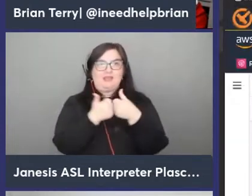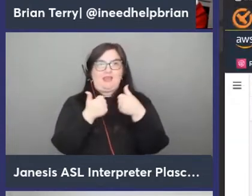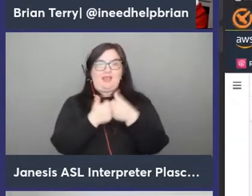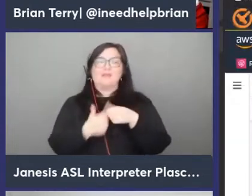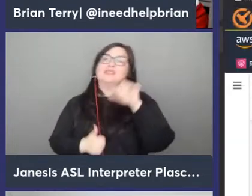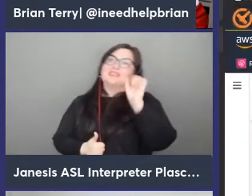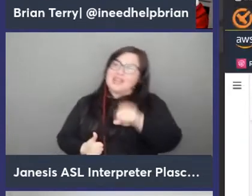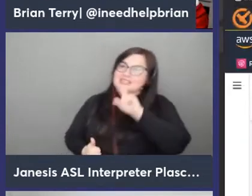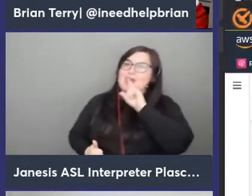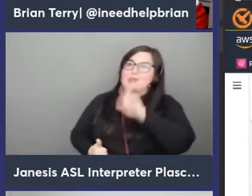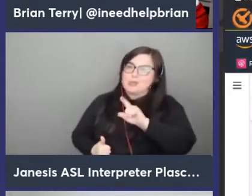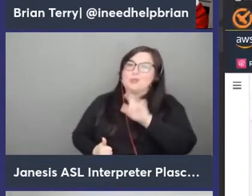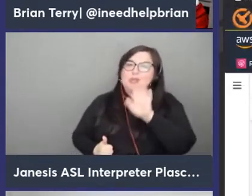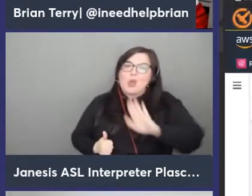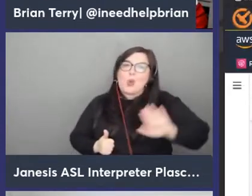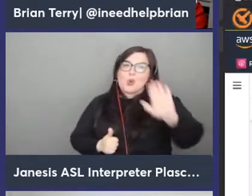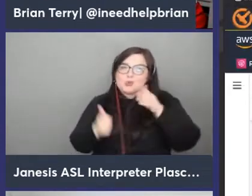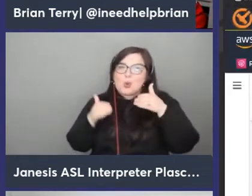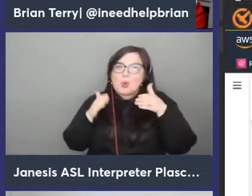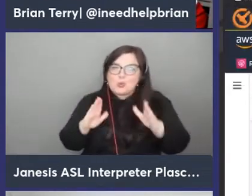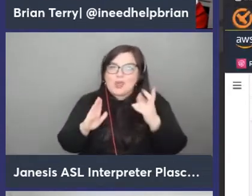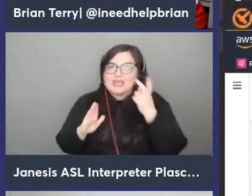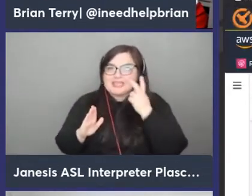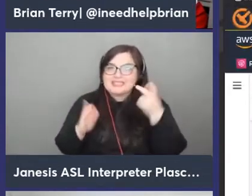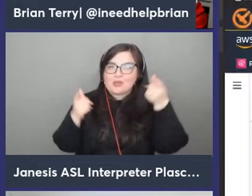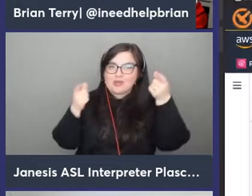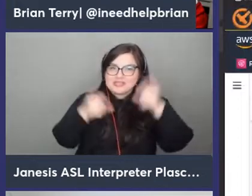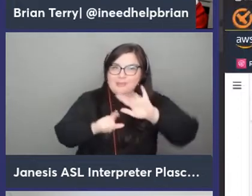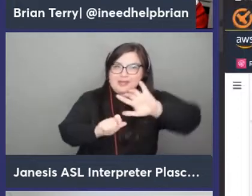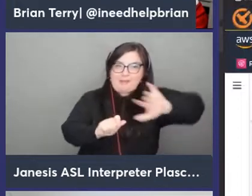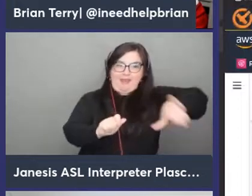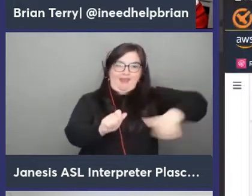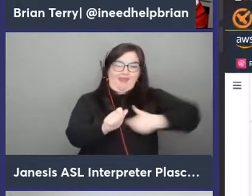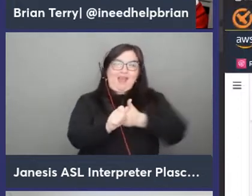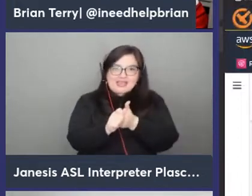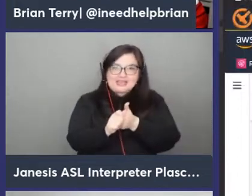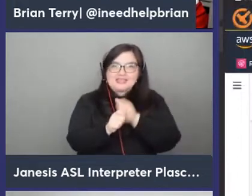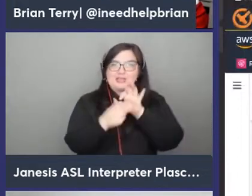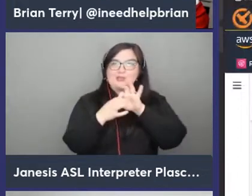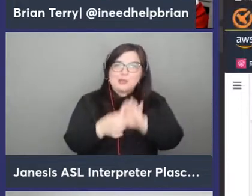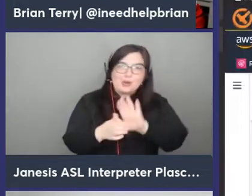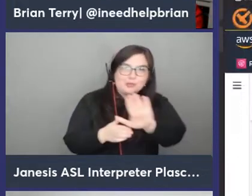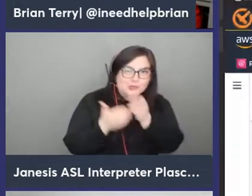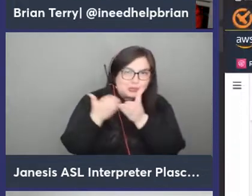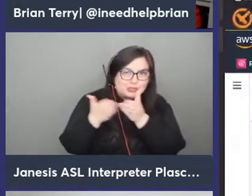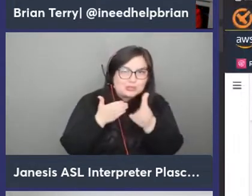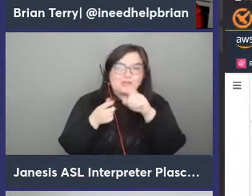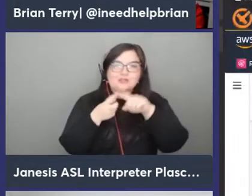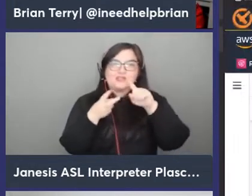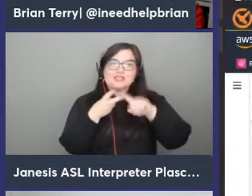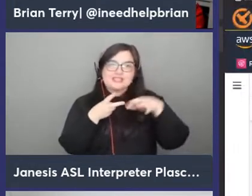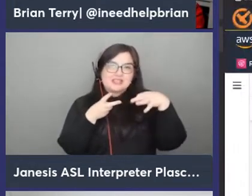So this is your way to look at what's happening behind the scenes in terms of your services, in terms of latency, in terms of read capacity,